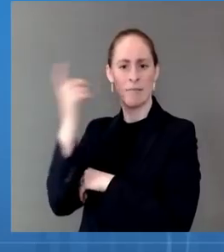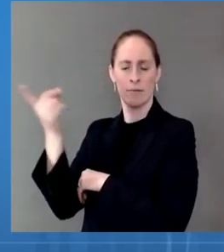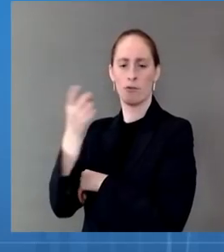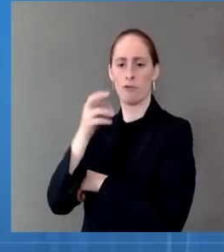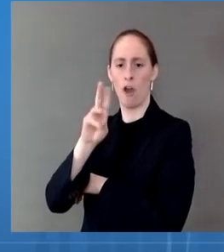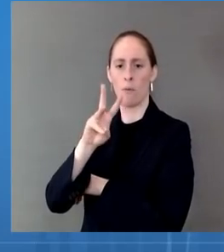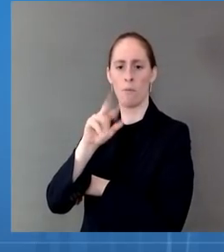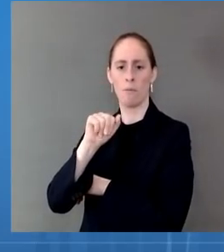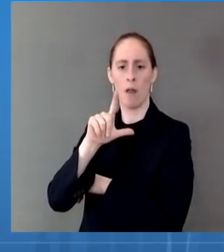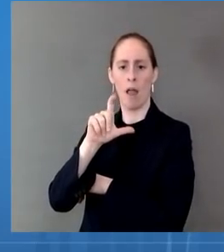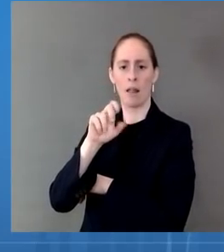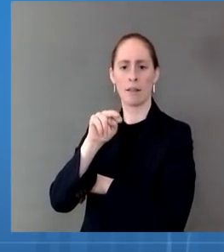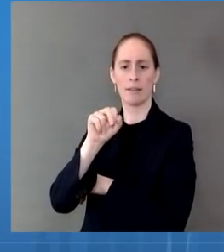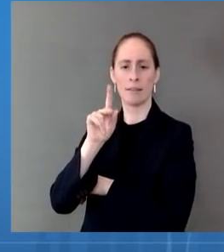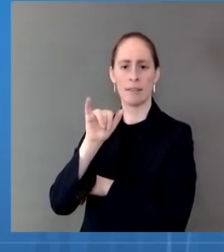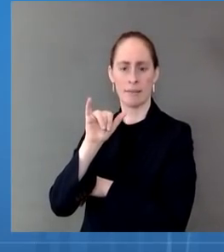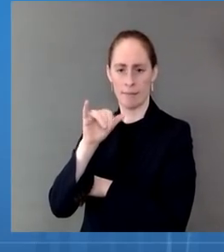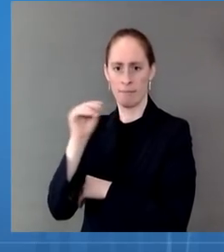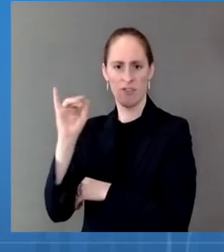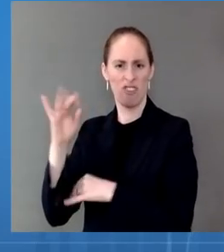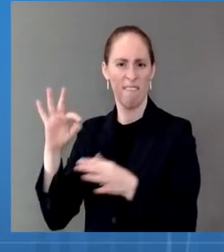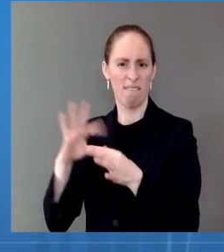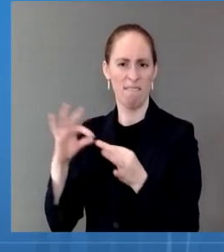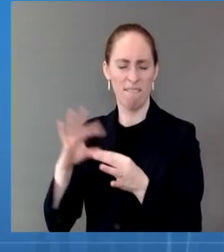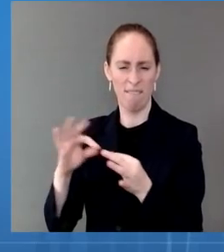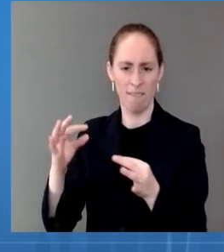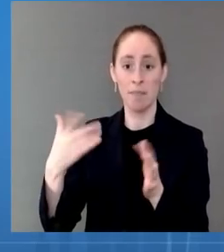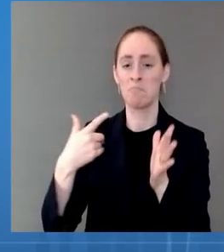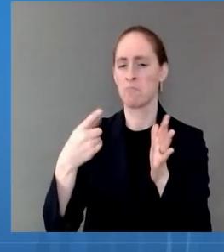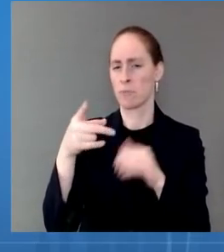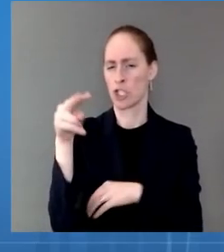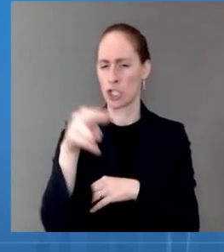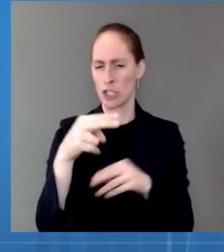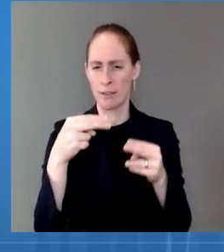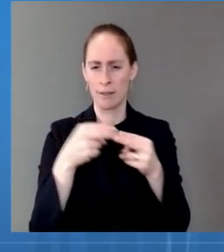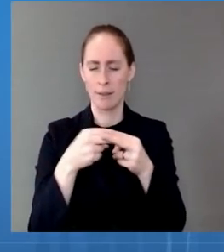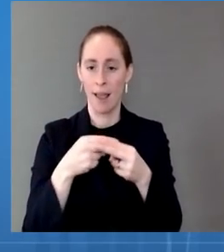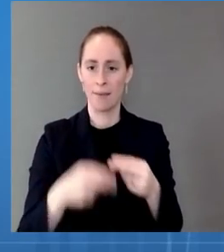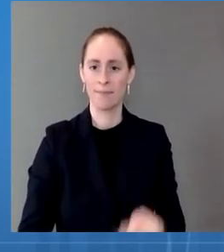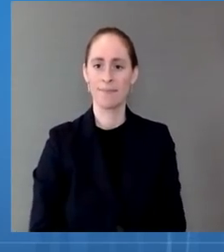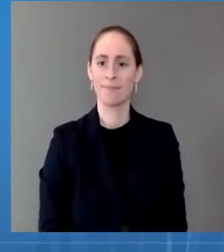So the question on everyone's mind is what are the data that are now emerging